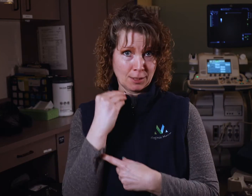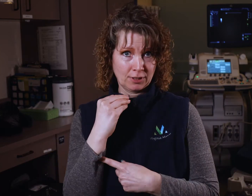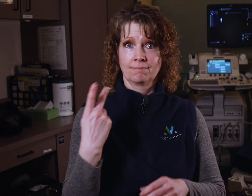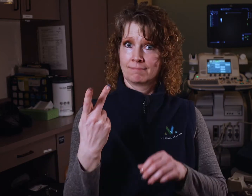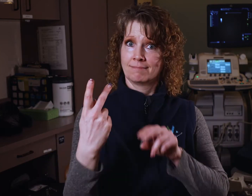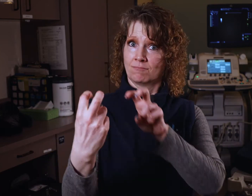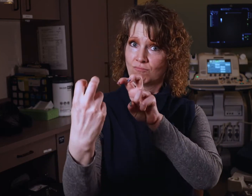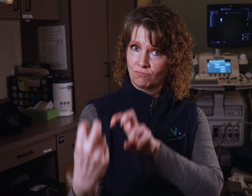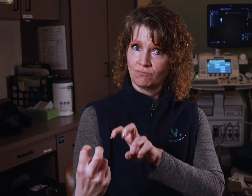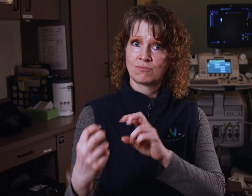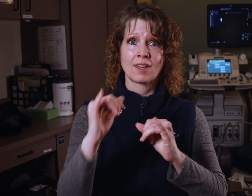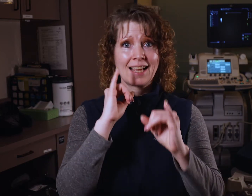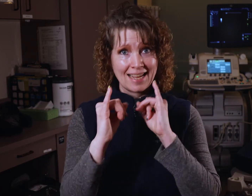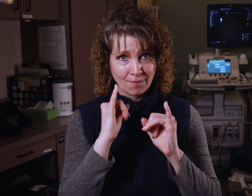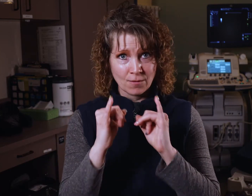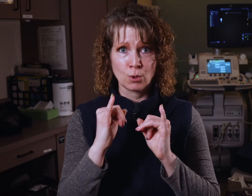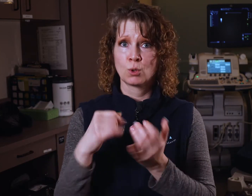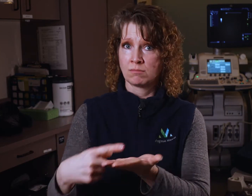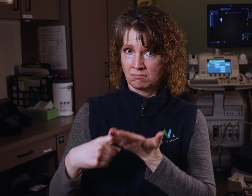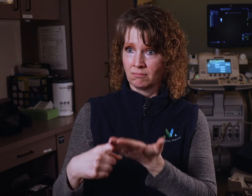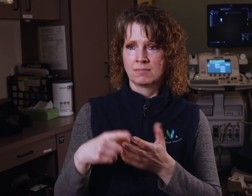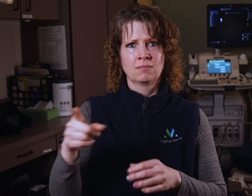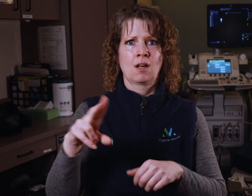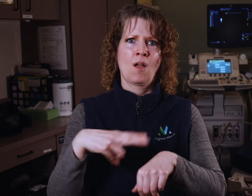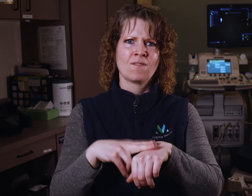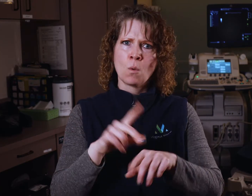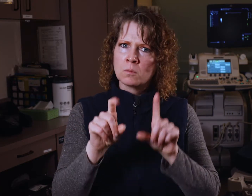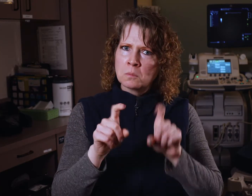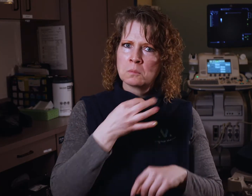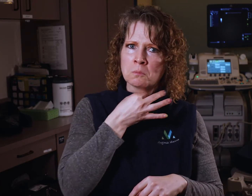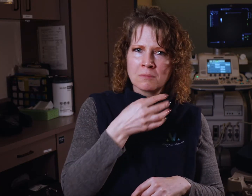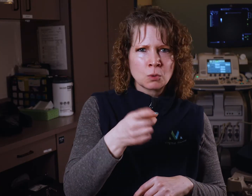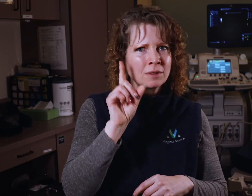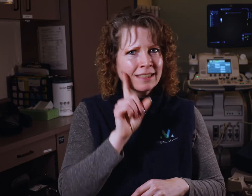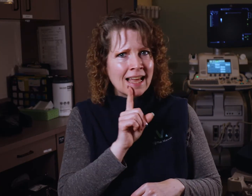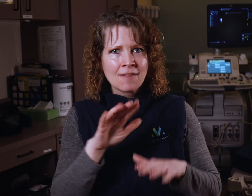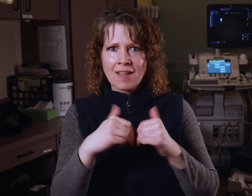During the interview, of course, they asked, out of curiosity, how I would do my job without hearing